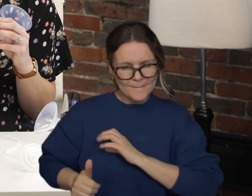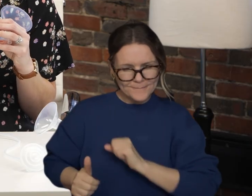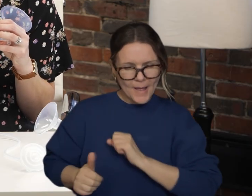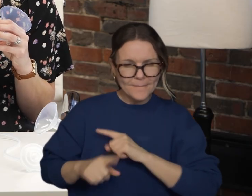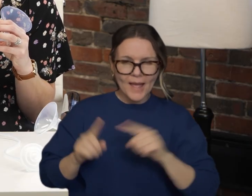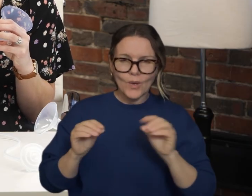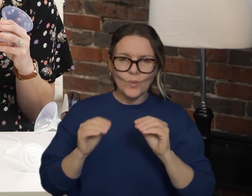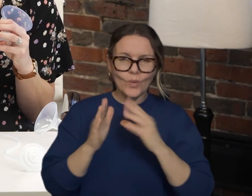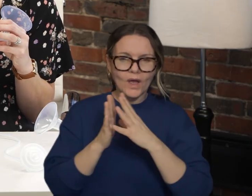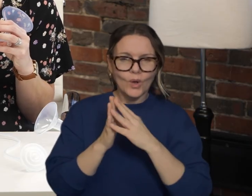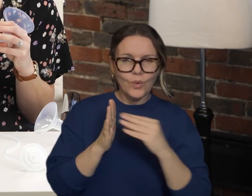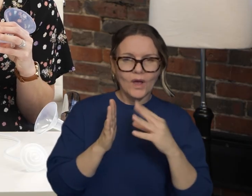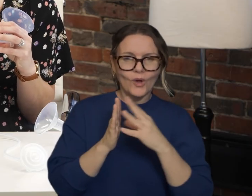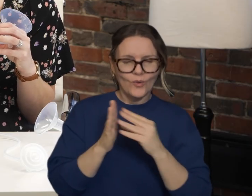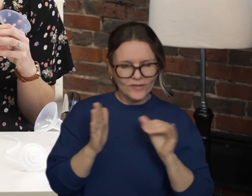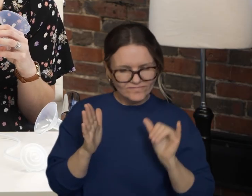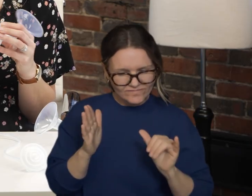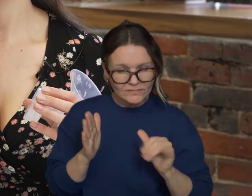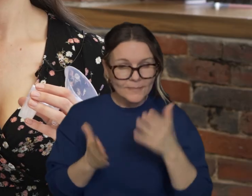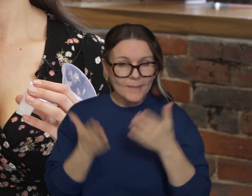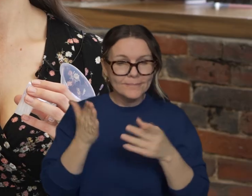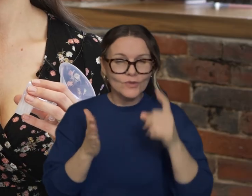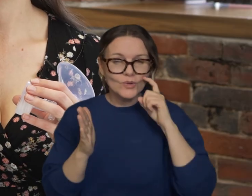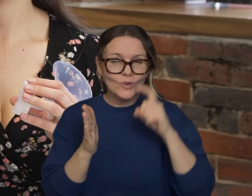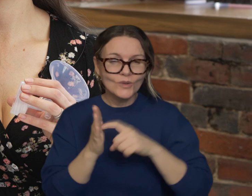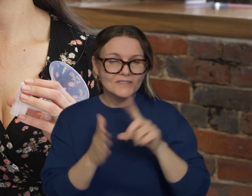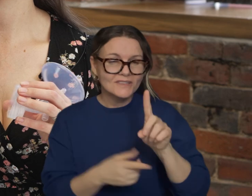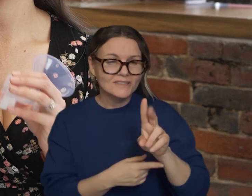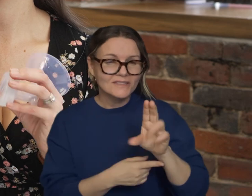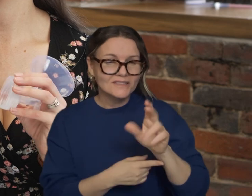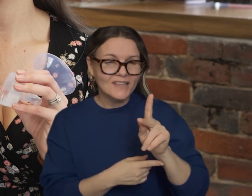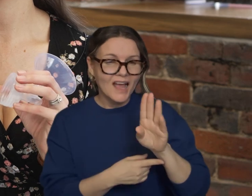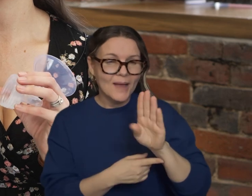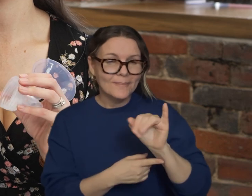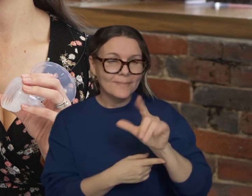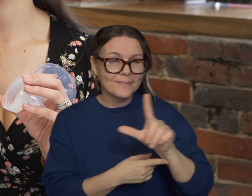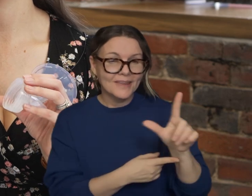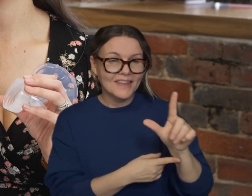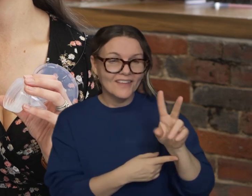bit of stretching or a tear to it because at rest it should have little to no opening there